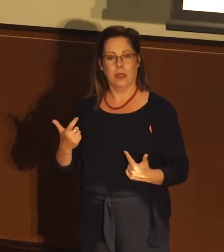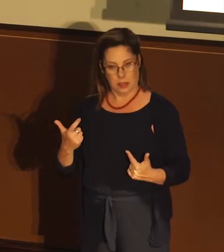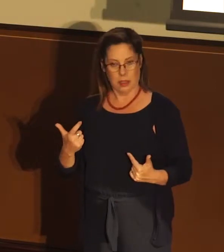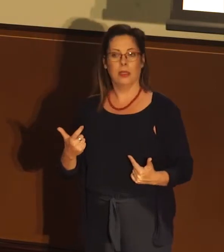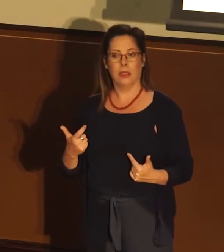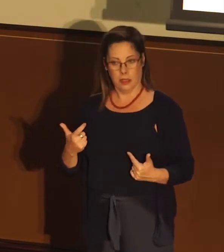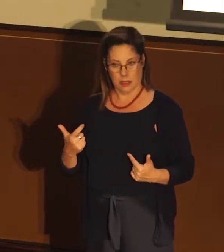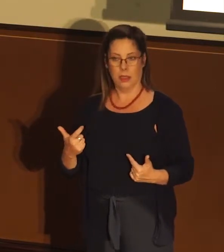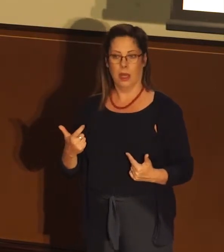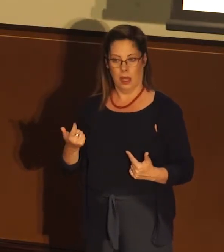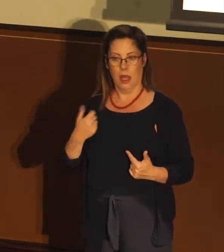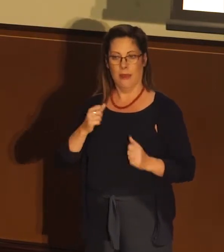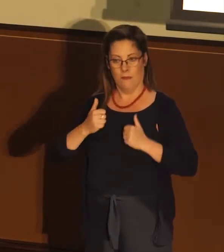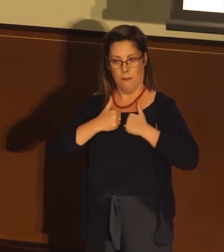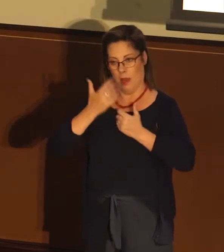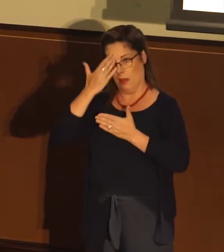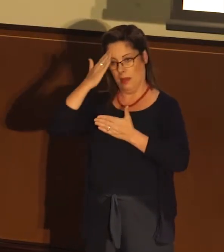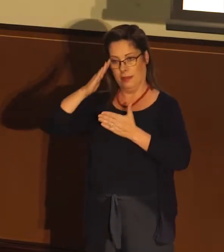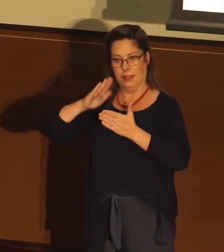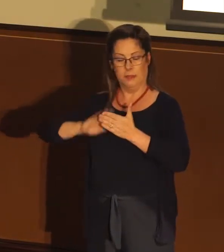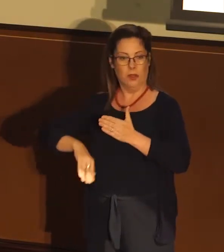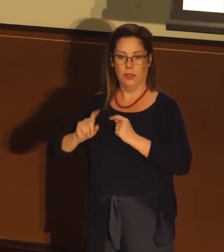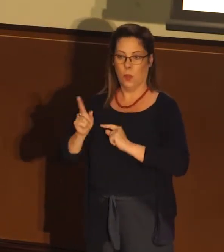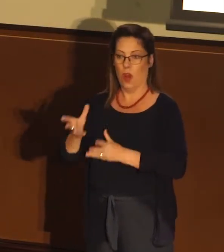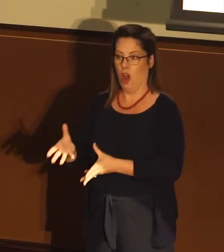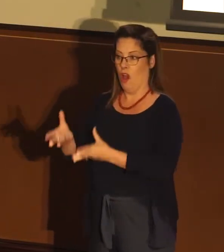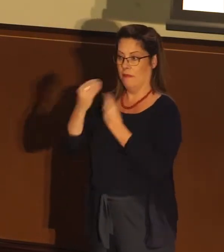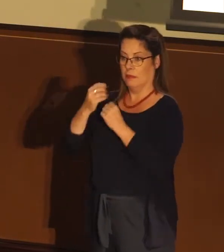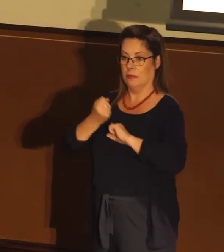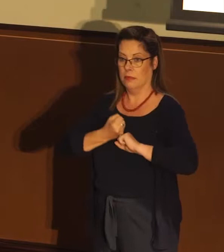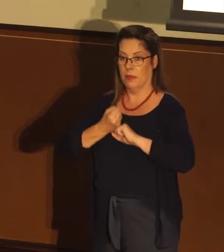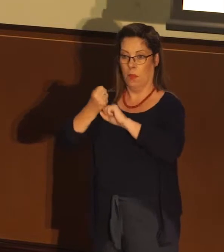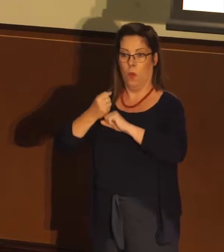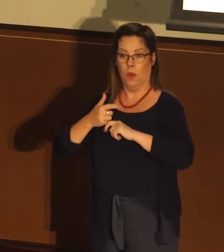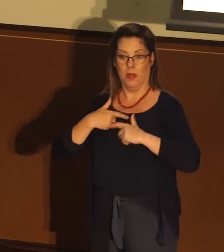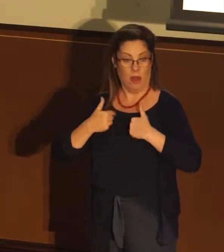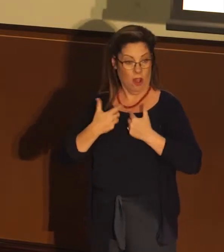what I've been able to get from Bunnings. The amount of support and care that I got from them